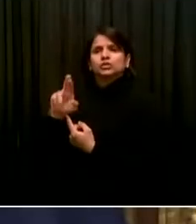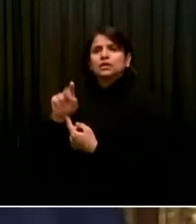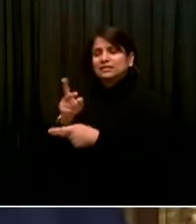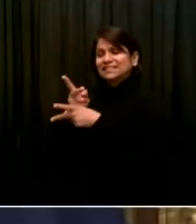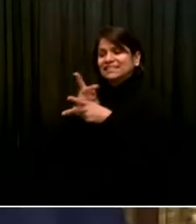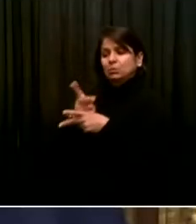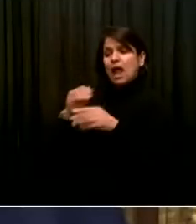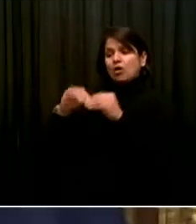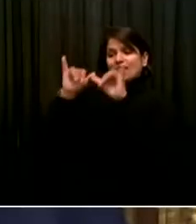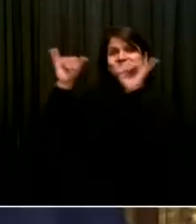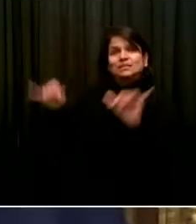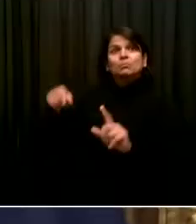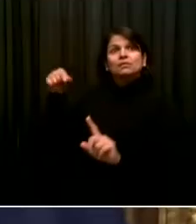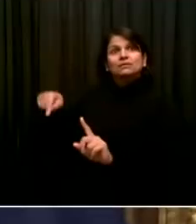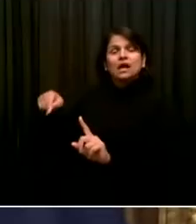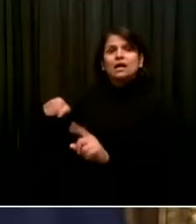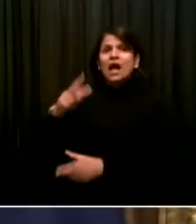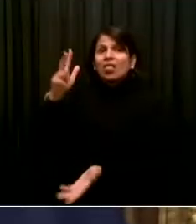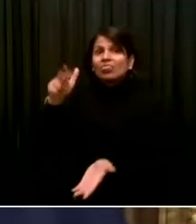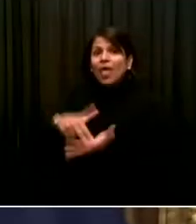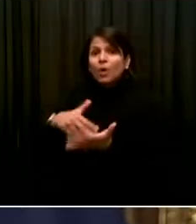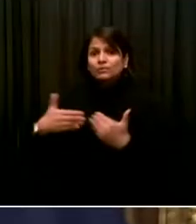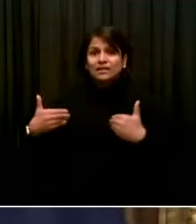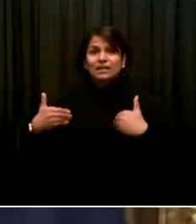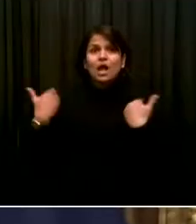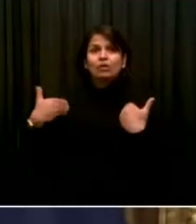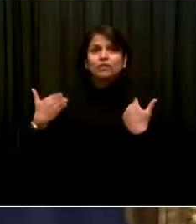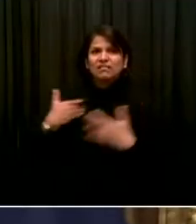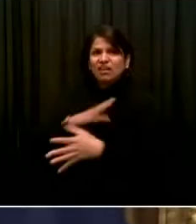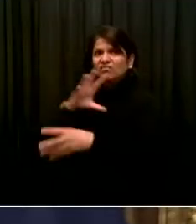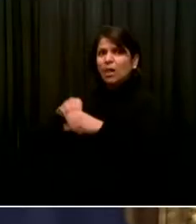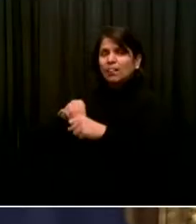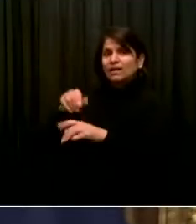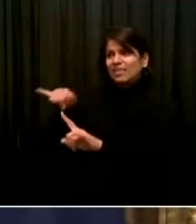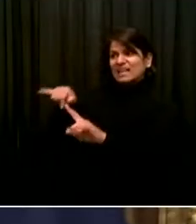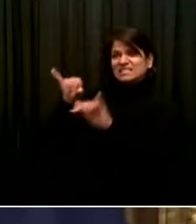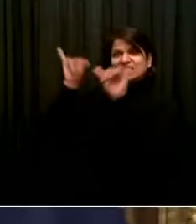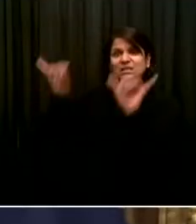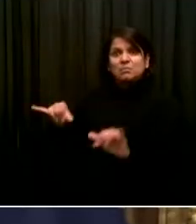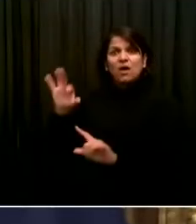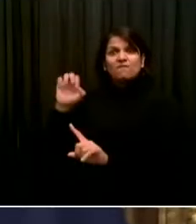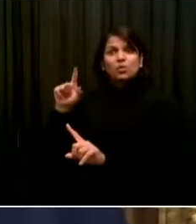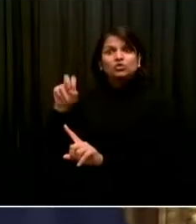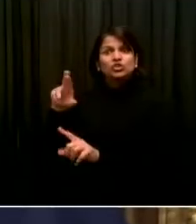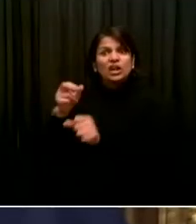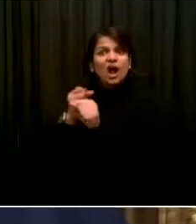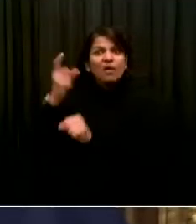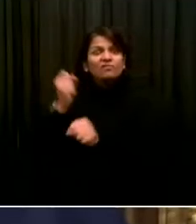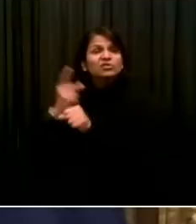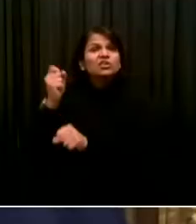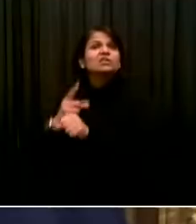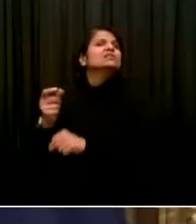OUYNG PEOPLE ARE ENTRUSTED TO OUR CITY THROUGH THE